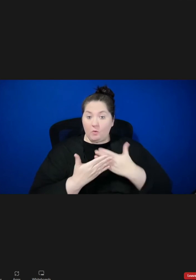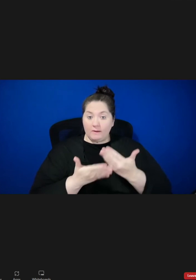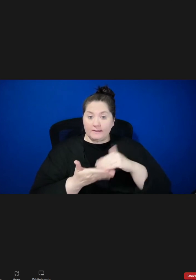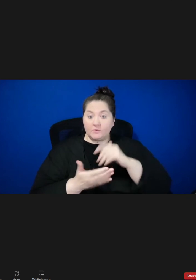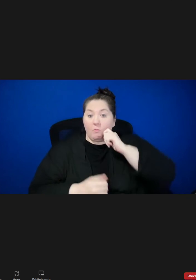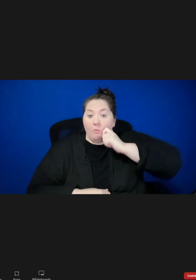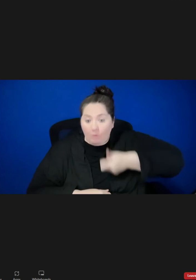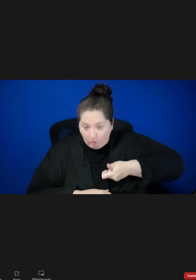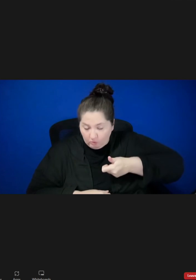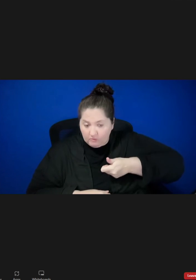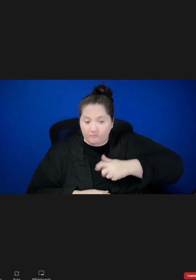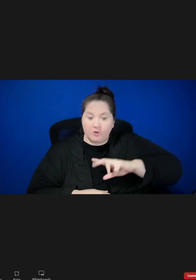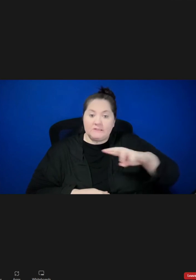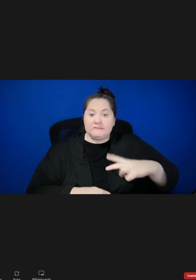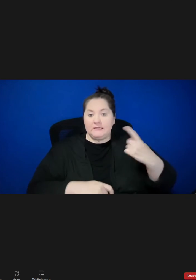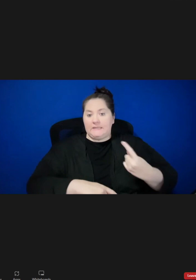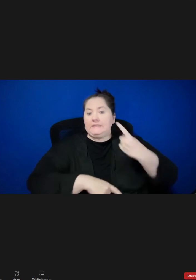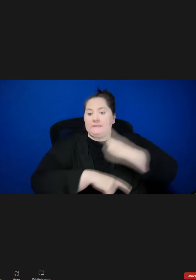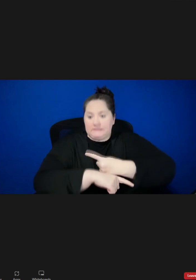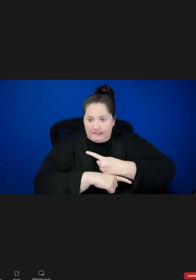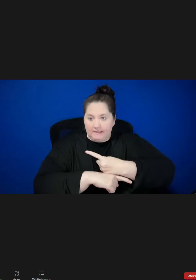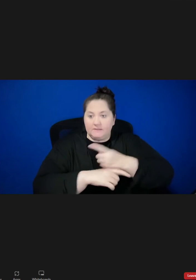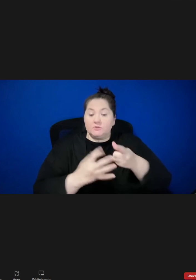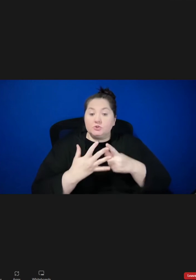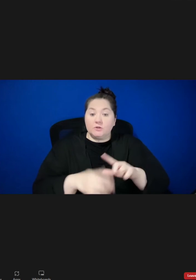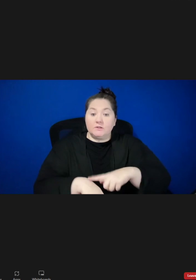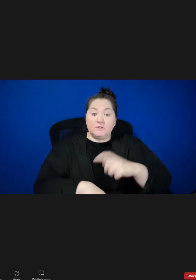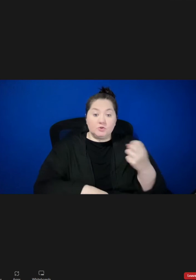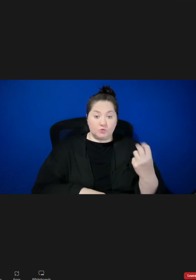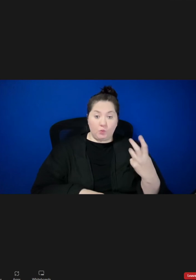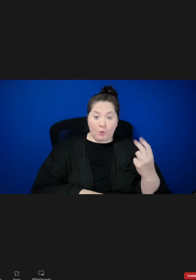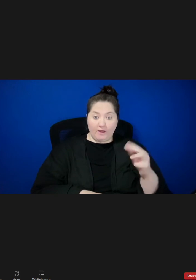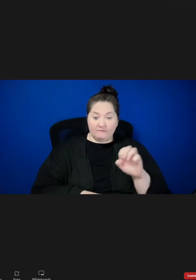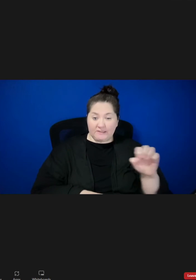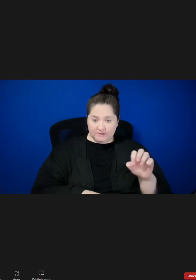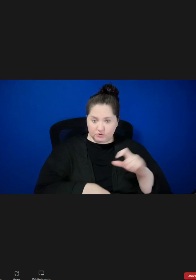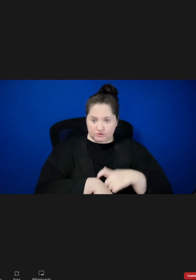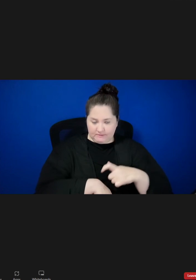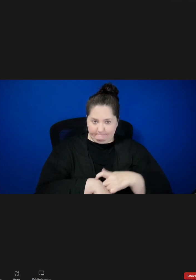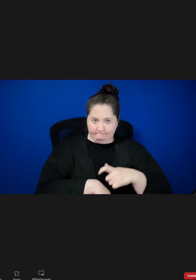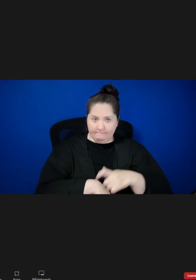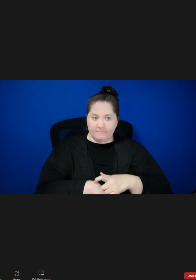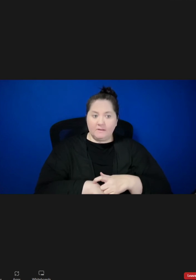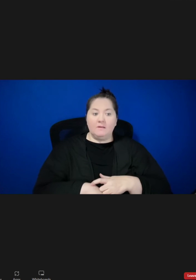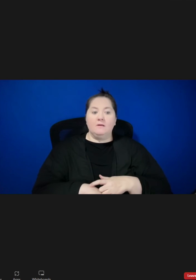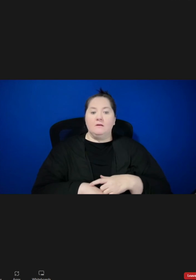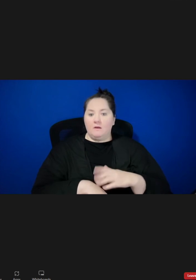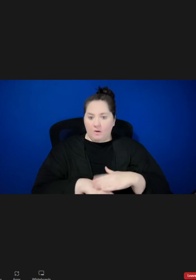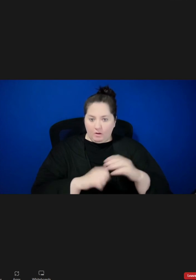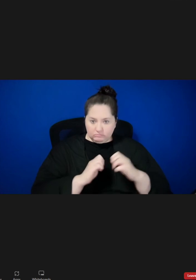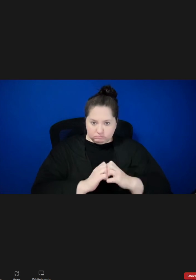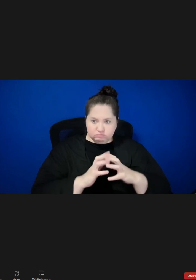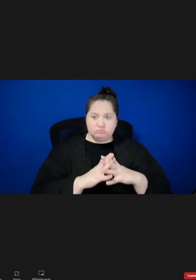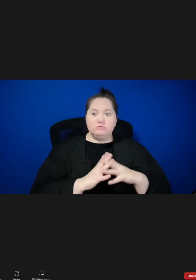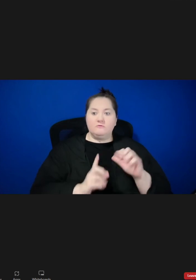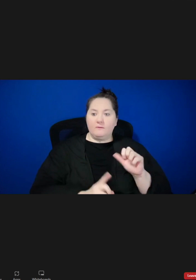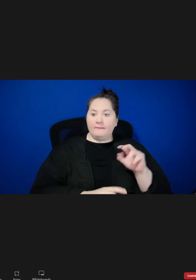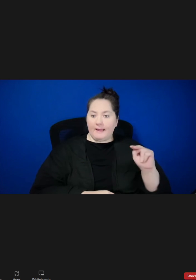for our second day starting at 12:00 p.m. Eastern Time with our call to order from Ann. You'll have